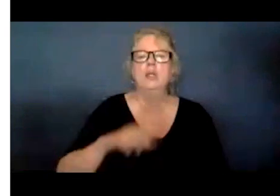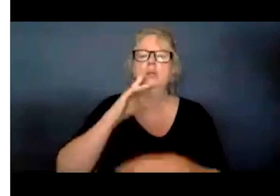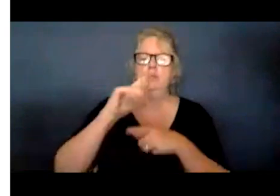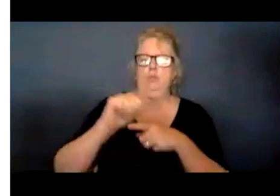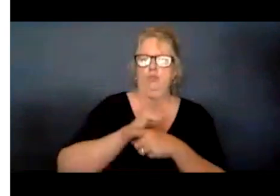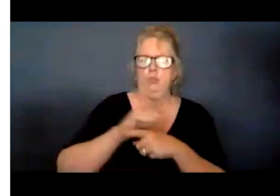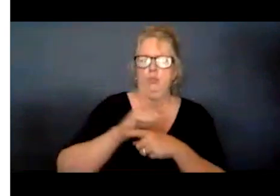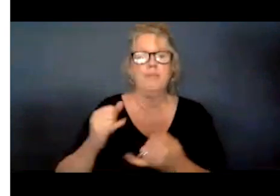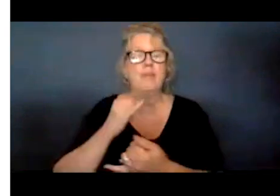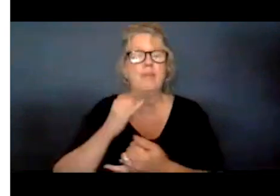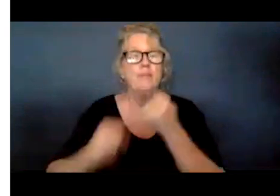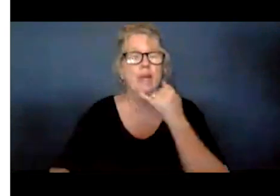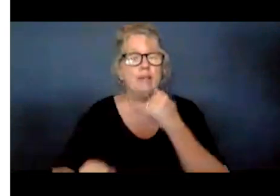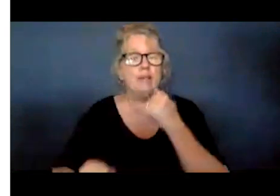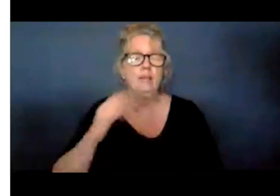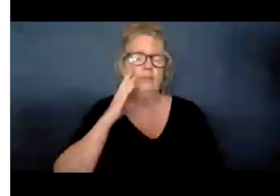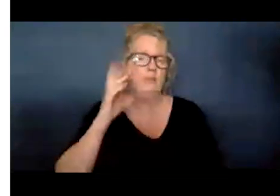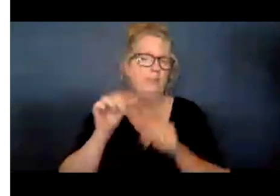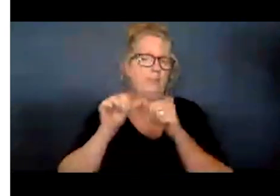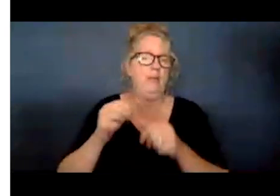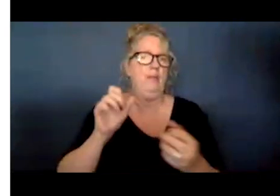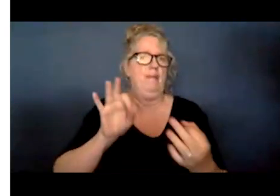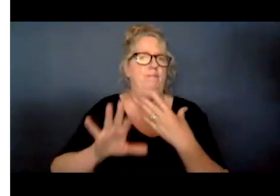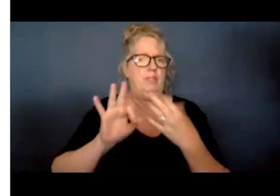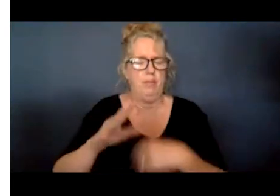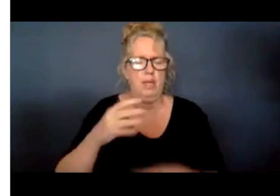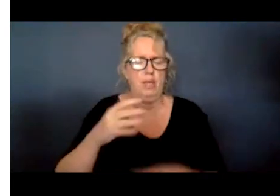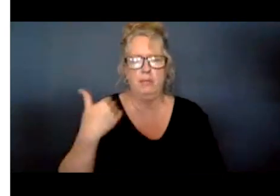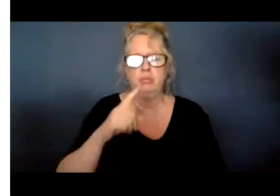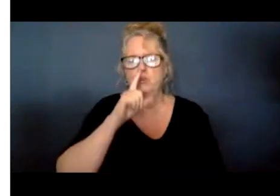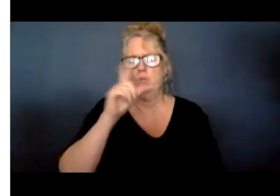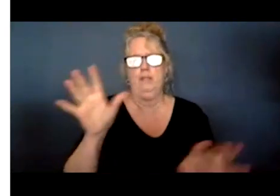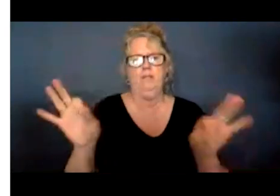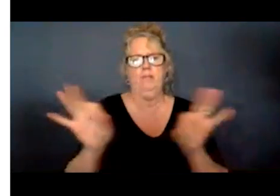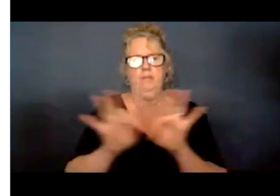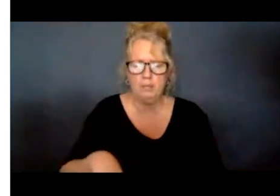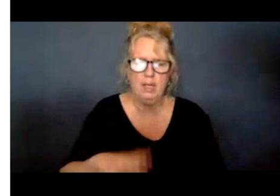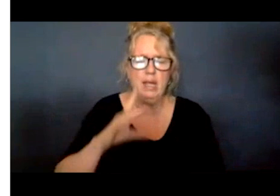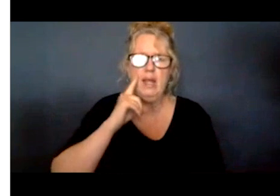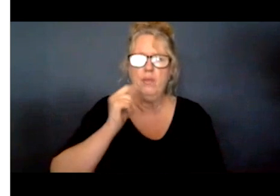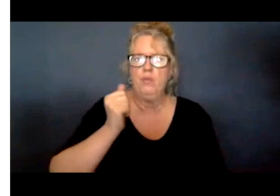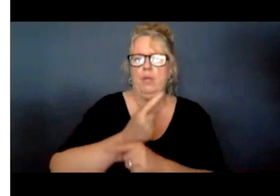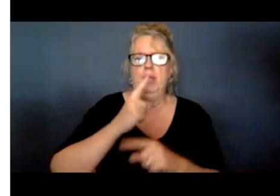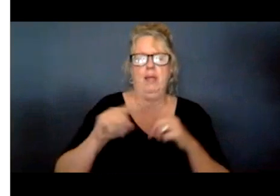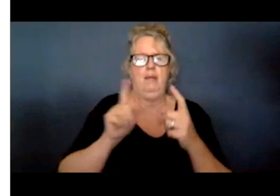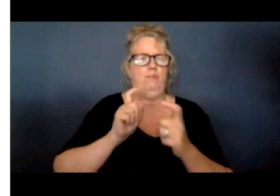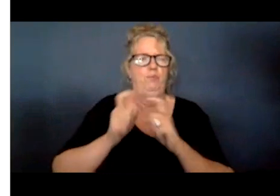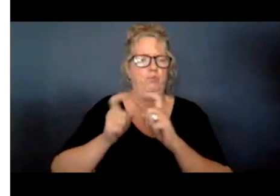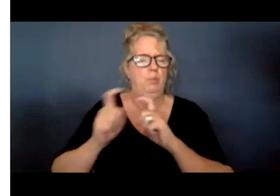Finally, consistent feedback is vital. Regular evaluation and adjustments have helped us